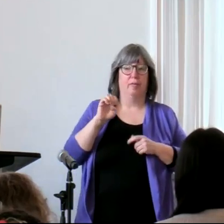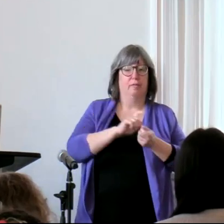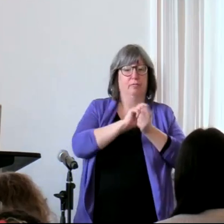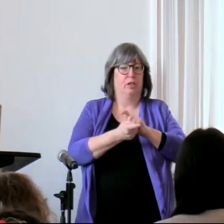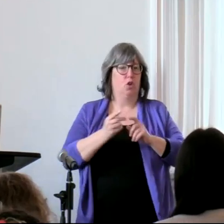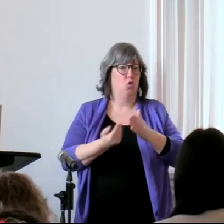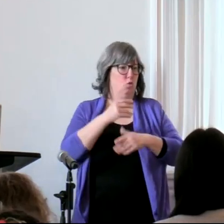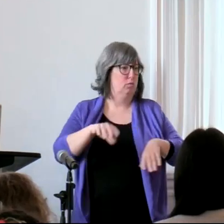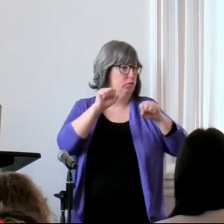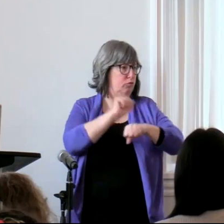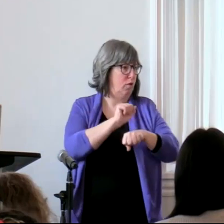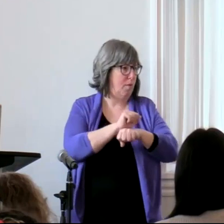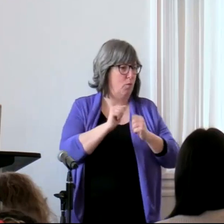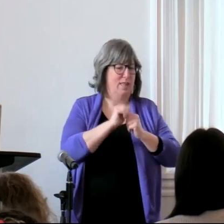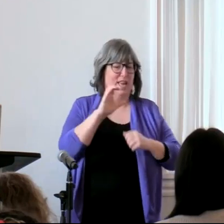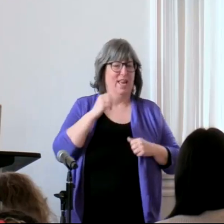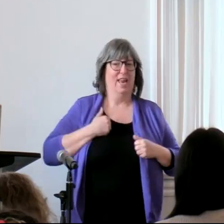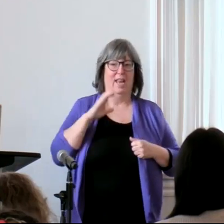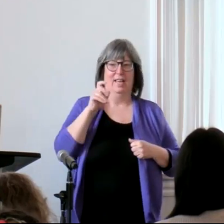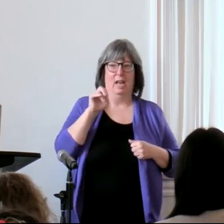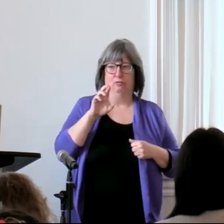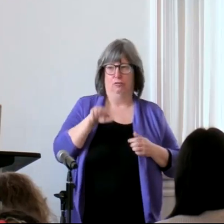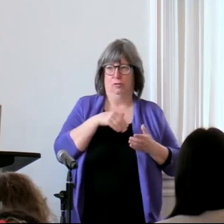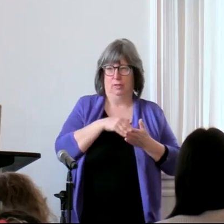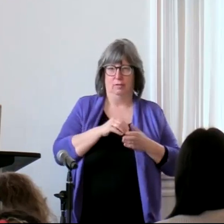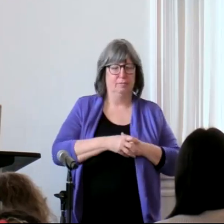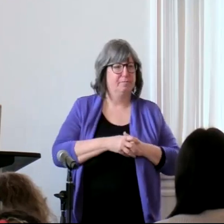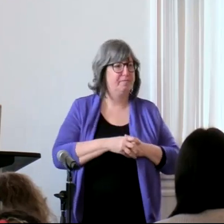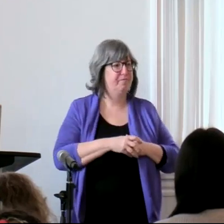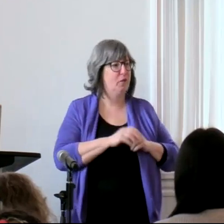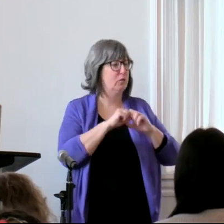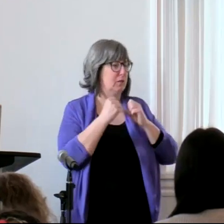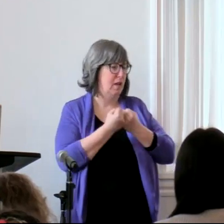and takes with her a wealth of knowledge and passion for health promotion work.